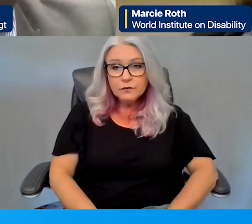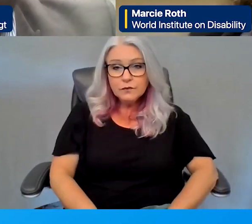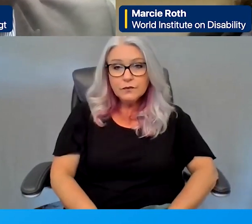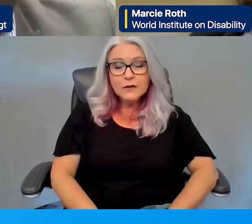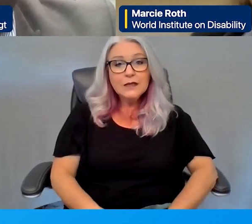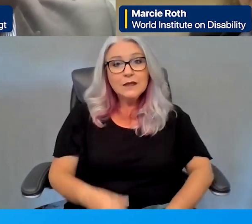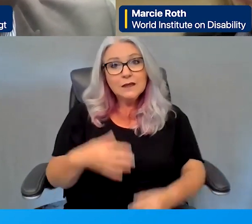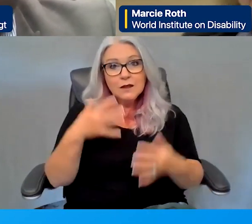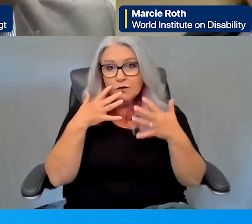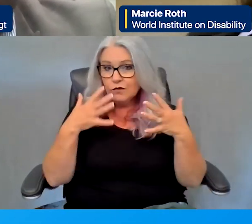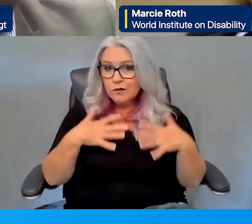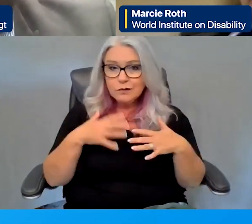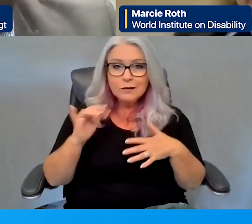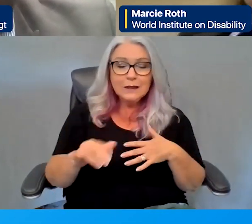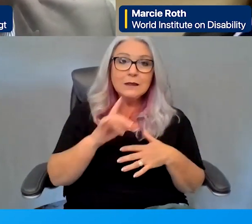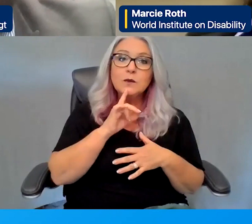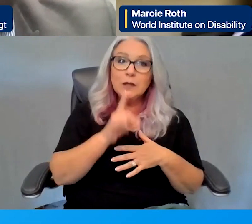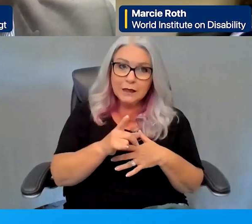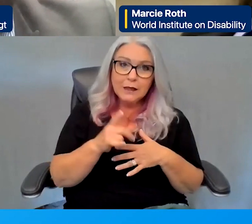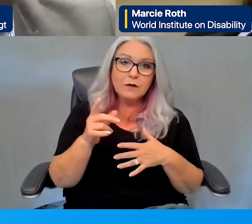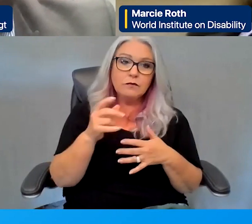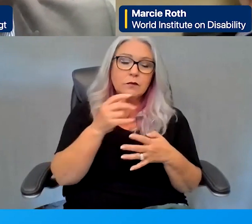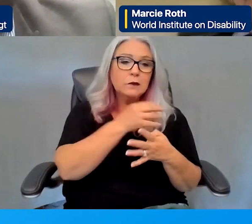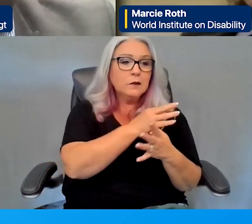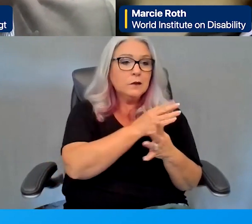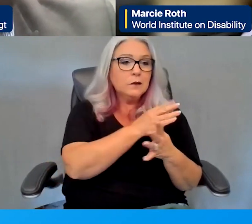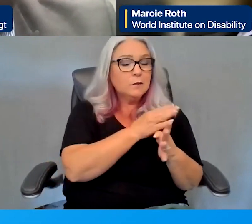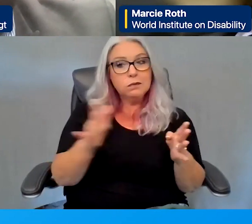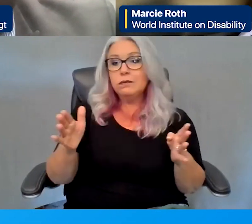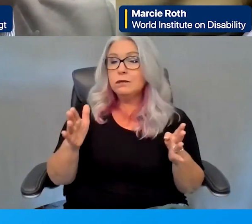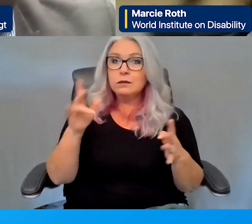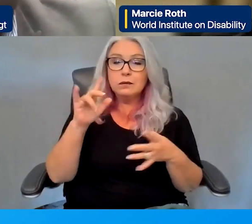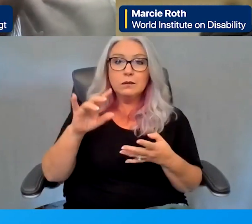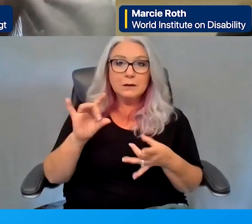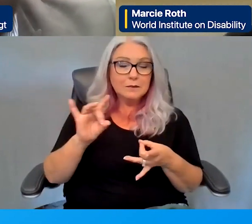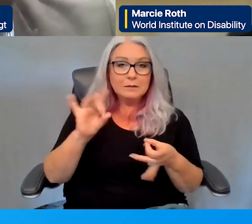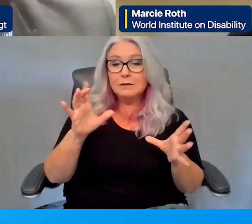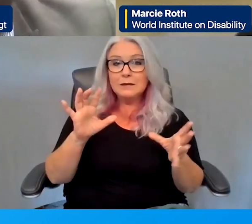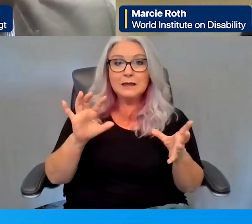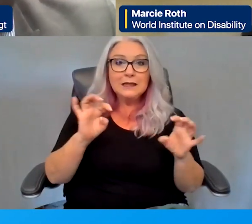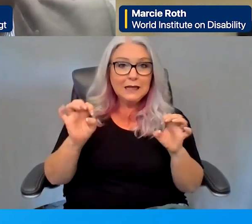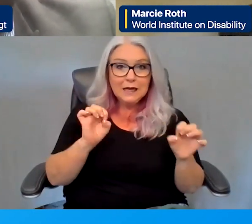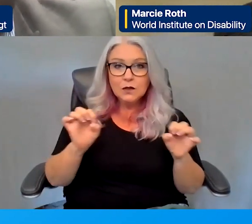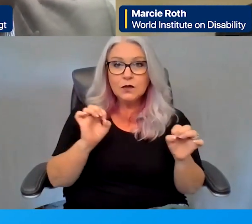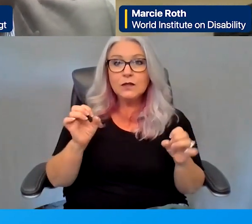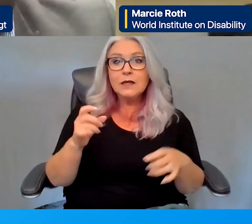multiple disasters that we really don't collectively, the